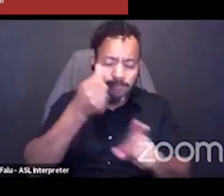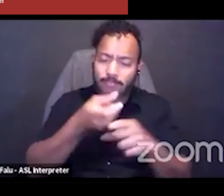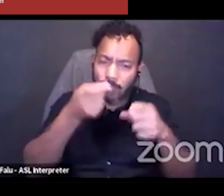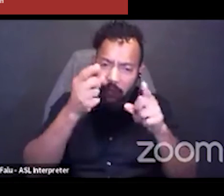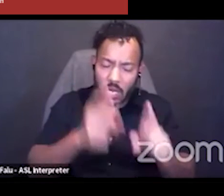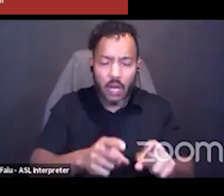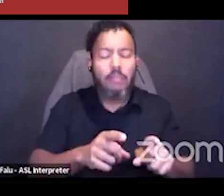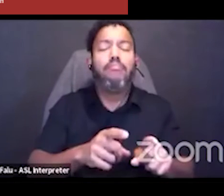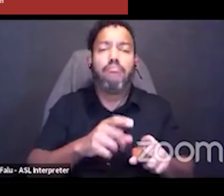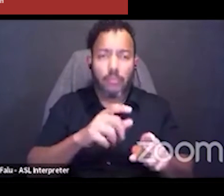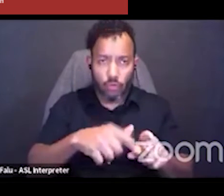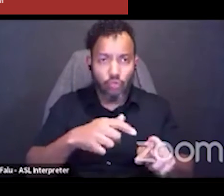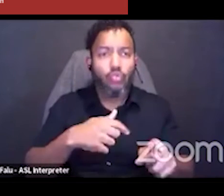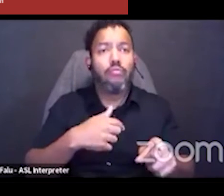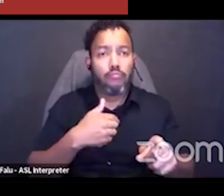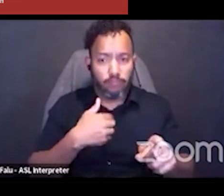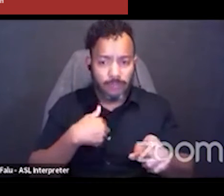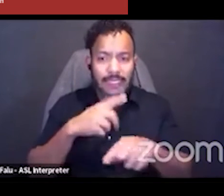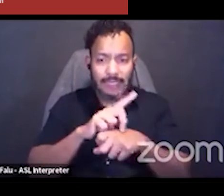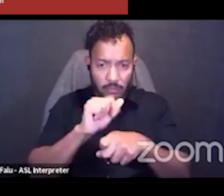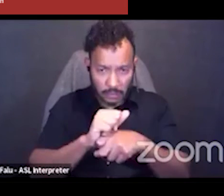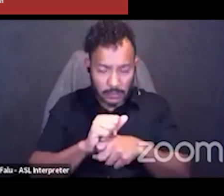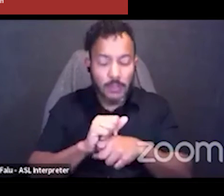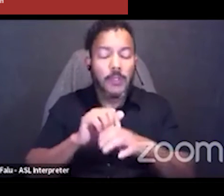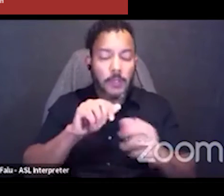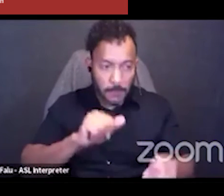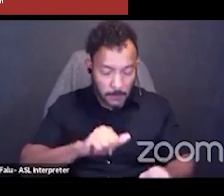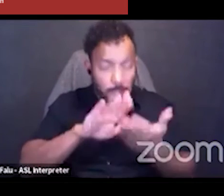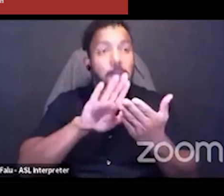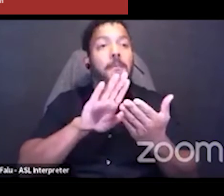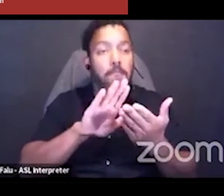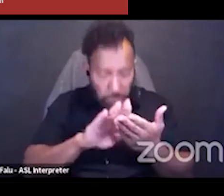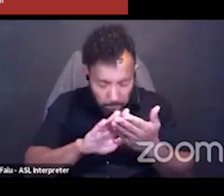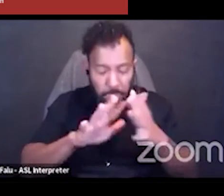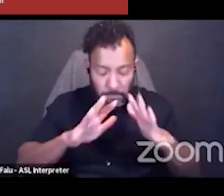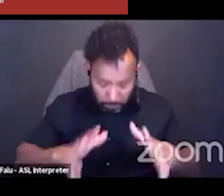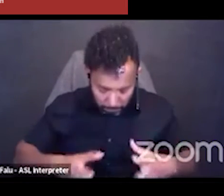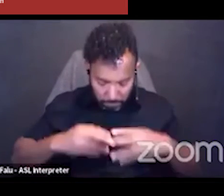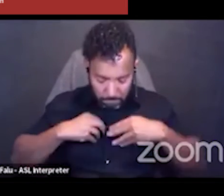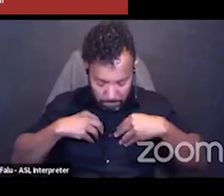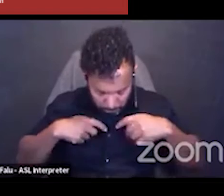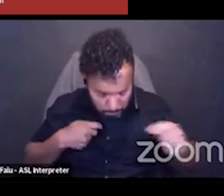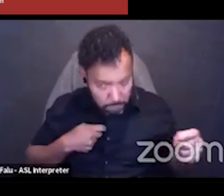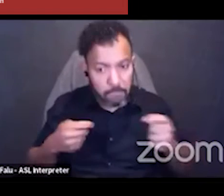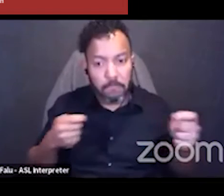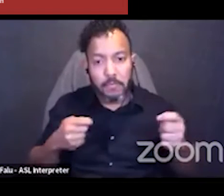And now thanks to the money follows the person program, you live in the community and we